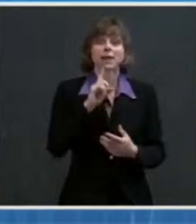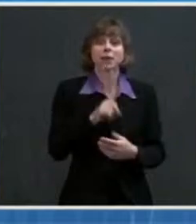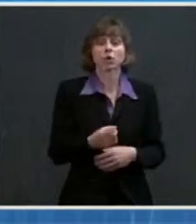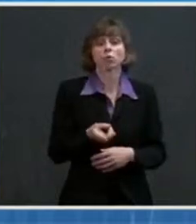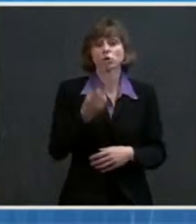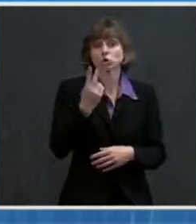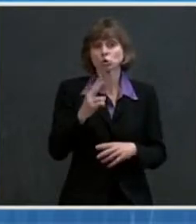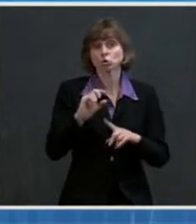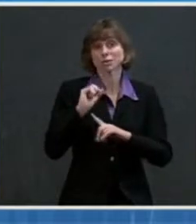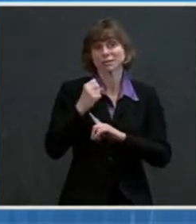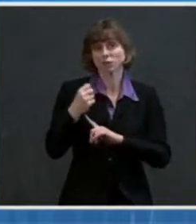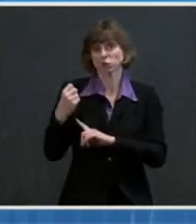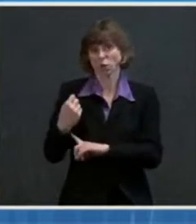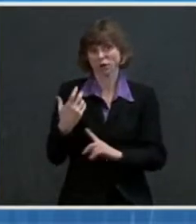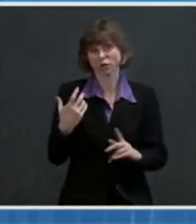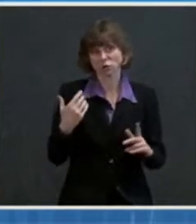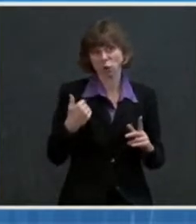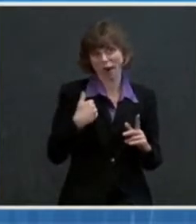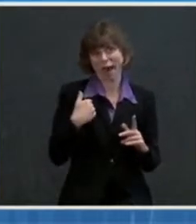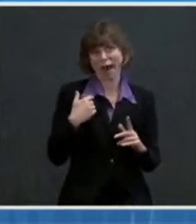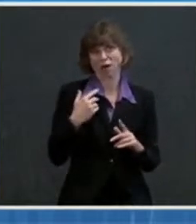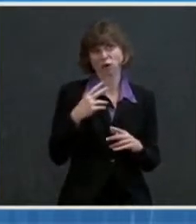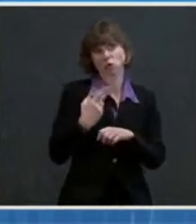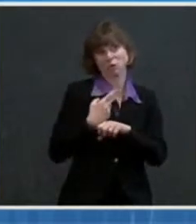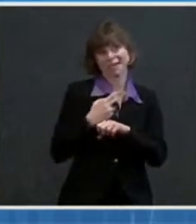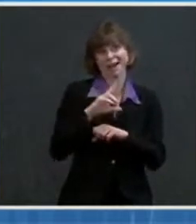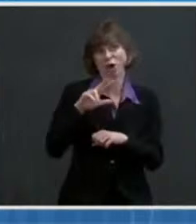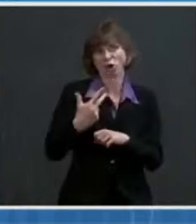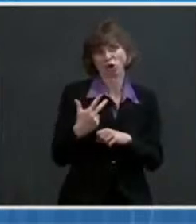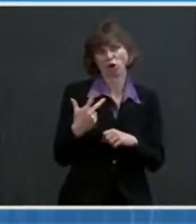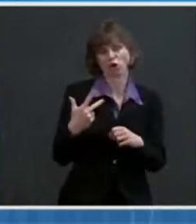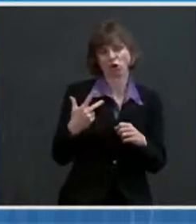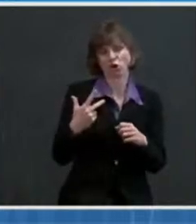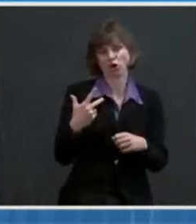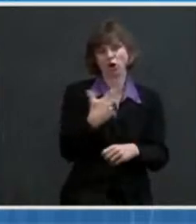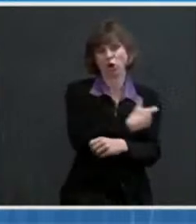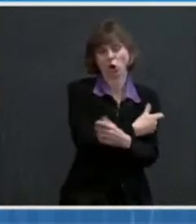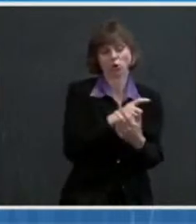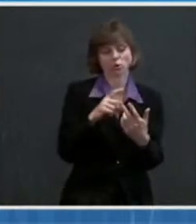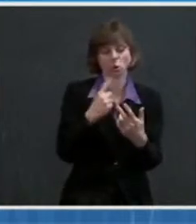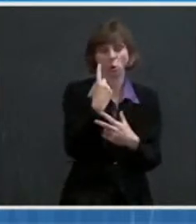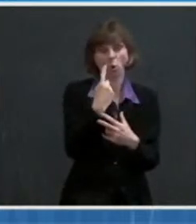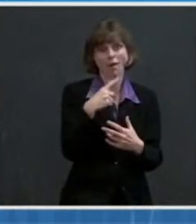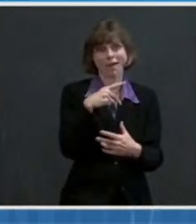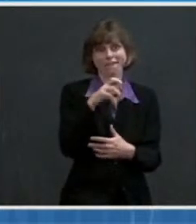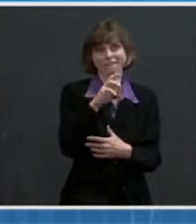OR NOT? ALICE, THERE WERE TWO THIRD